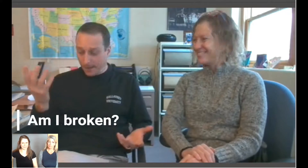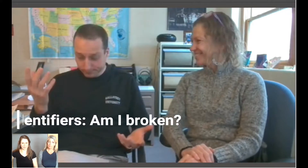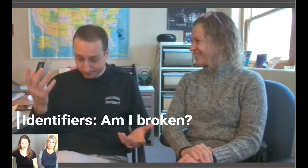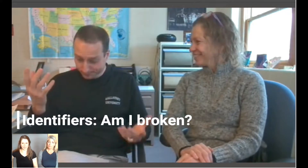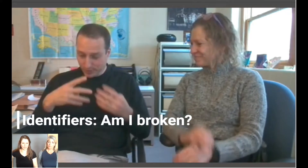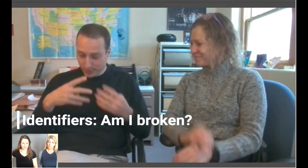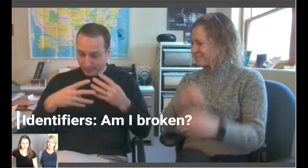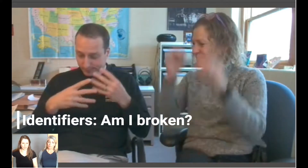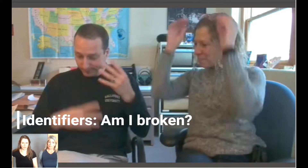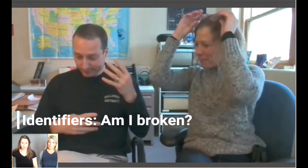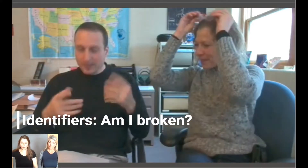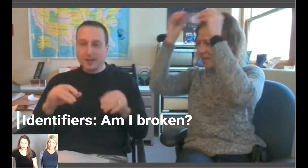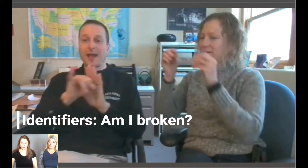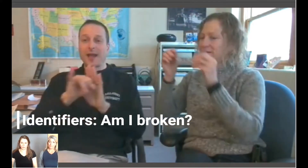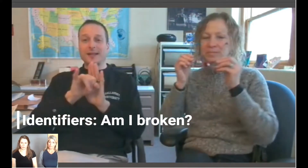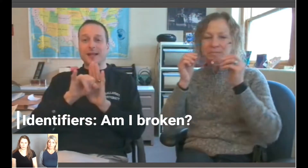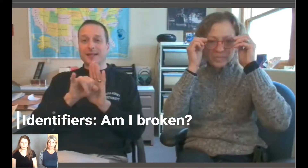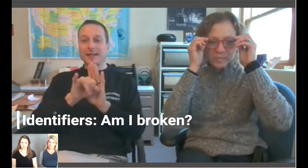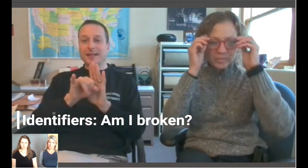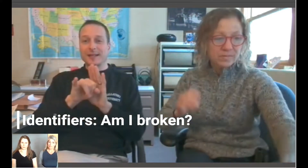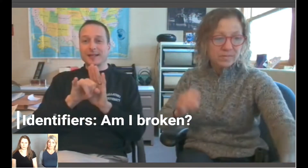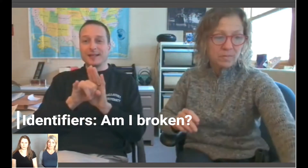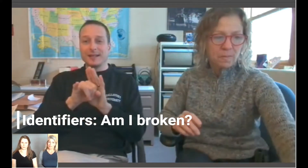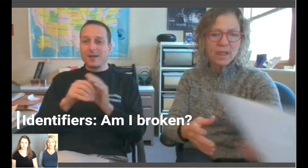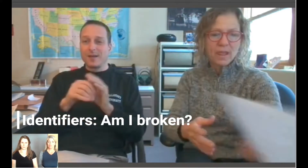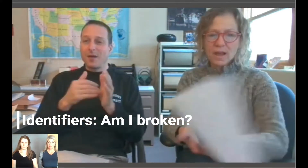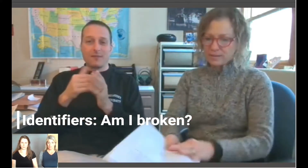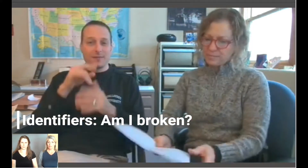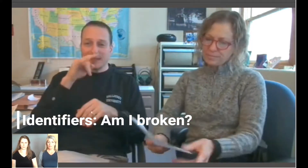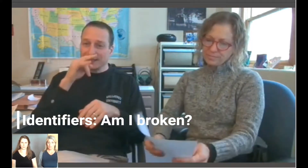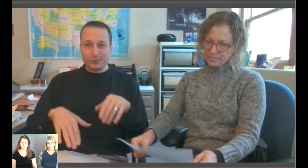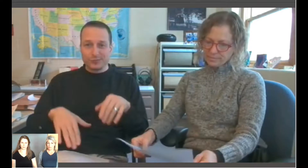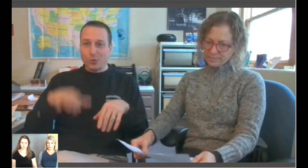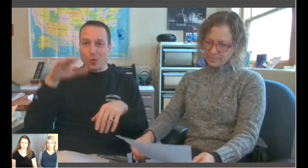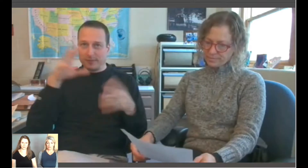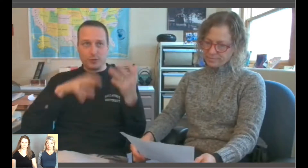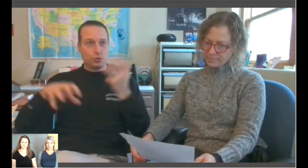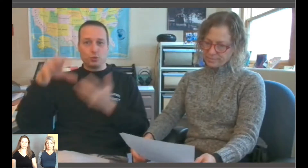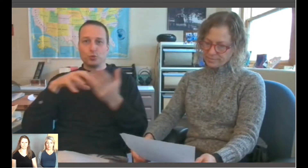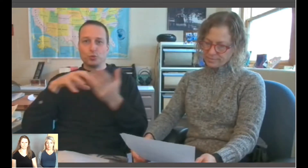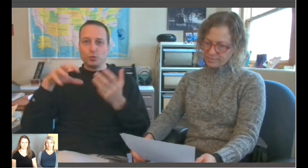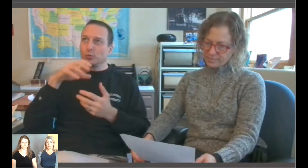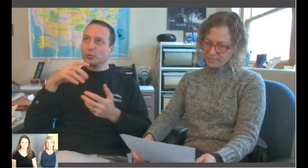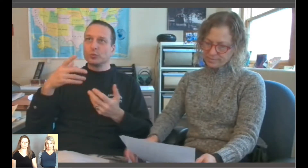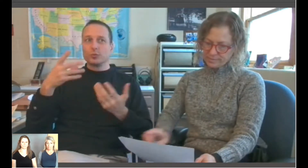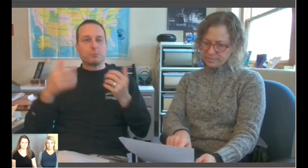There are a multitude of identifiers. Often children grow up confused in the world.